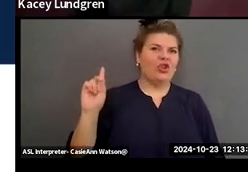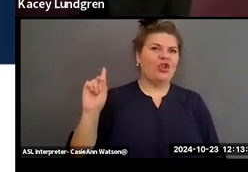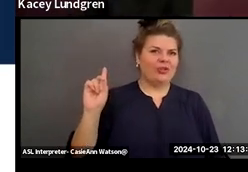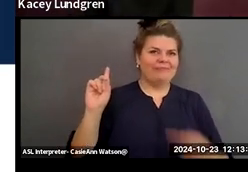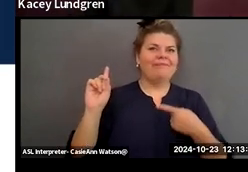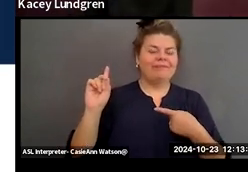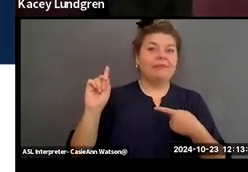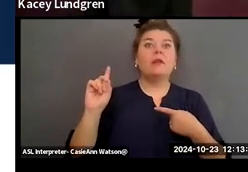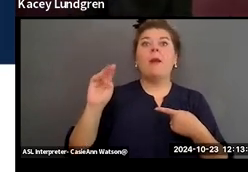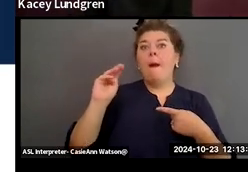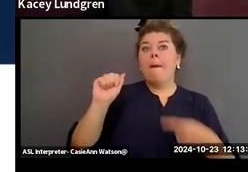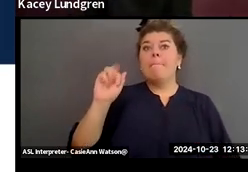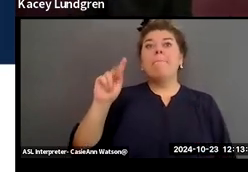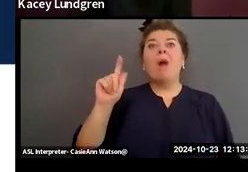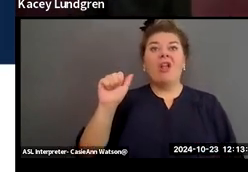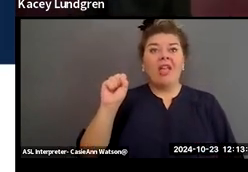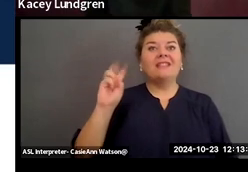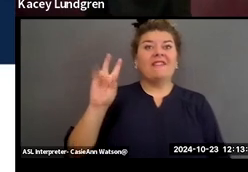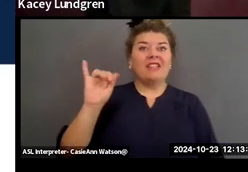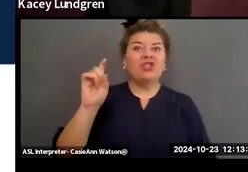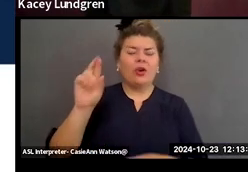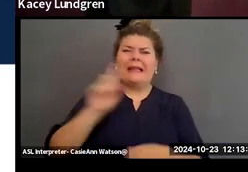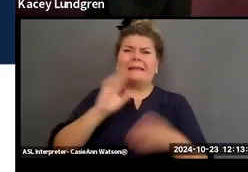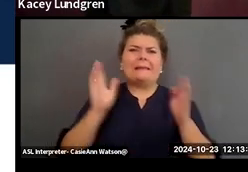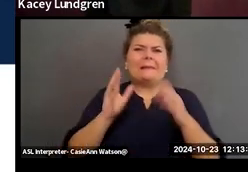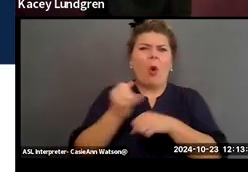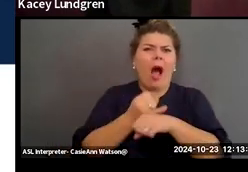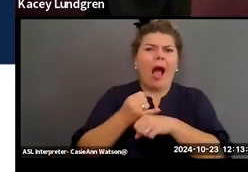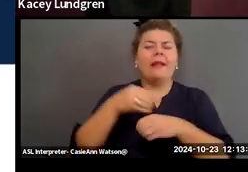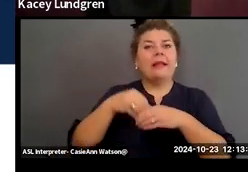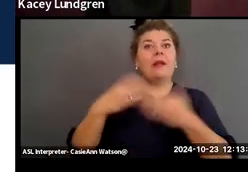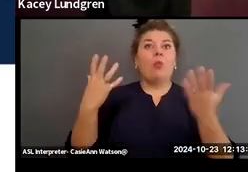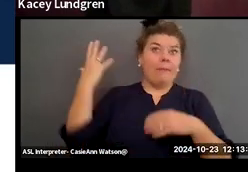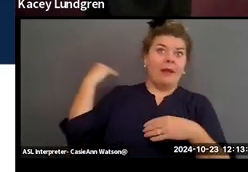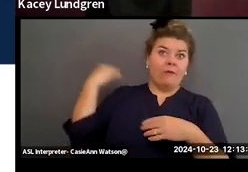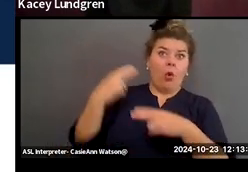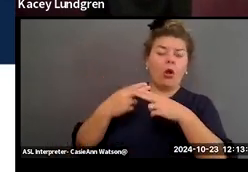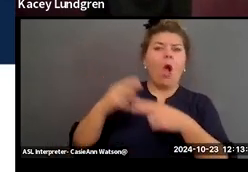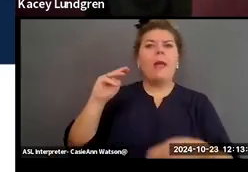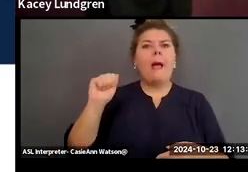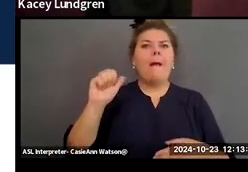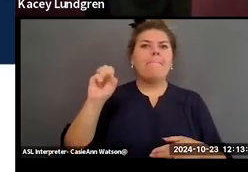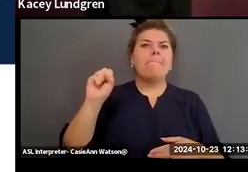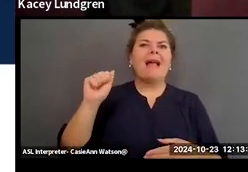All right, Martha's Vineyard is a small island located in what was then the Massachusetts Bay Colony.